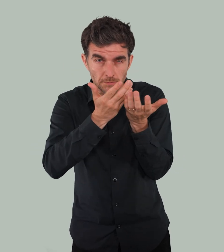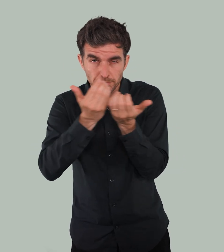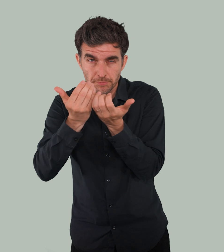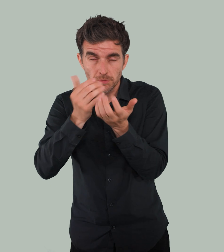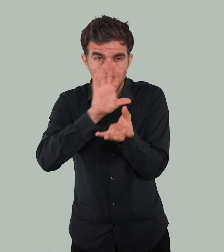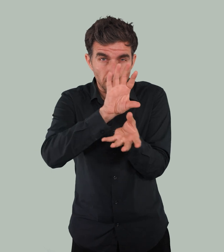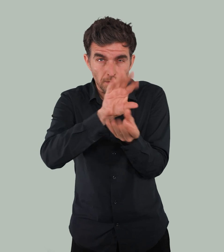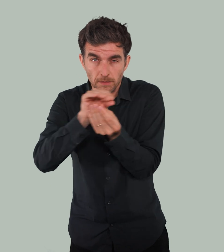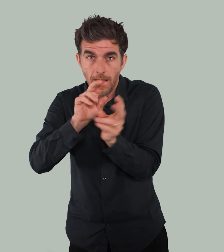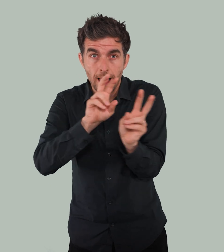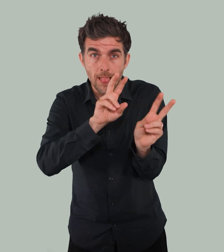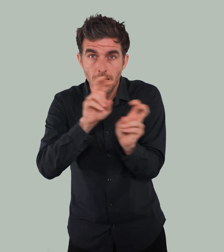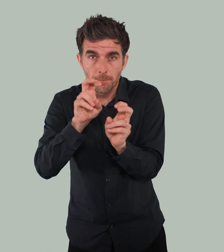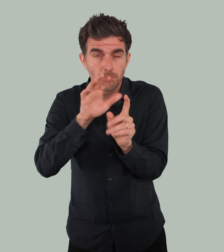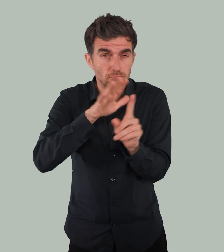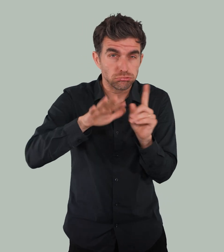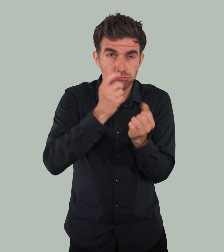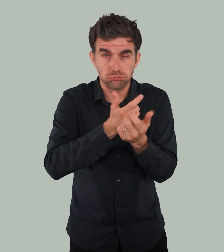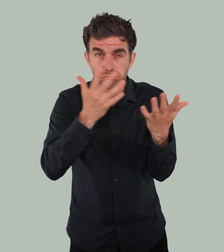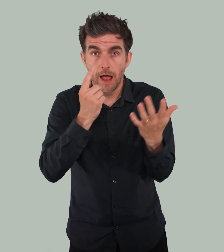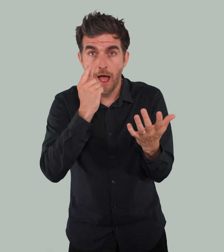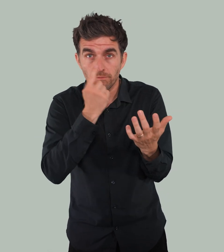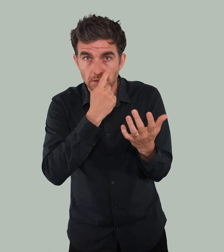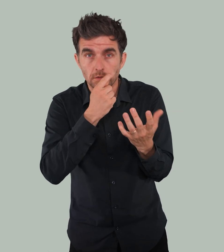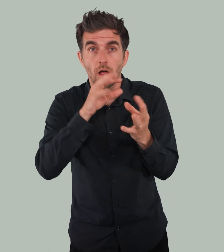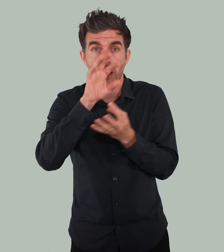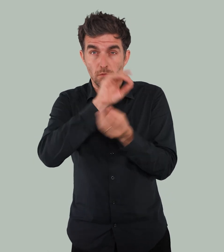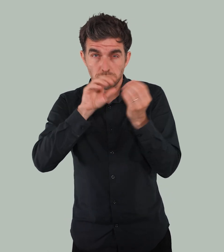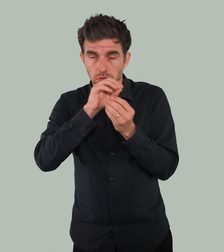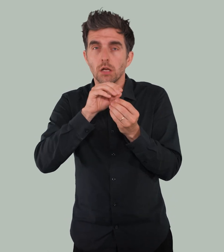and synthesise themes across the evidence, progressing from